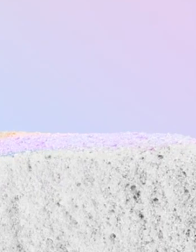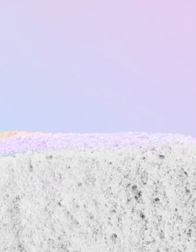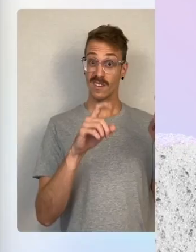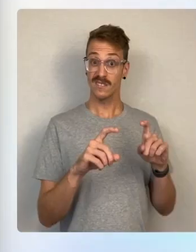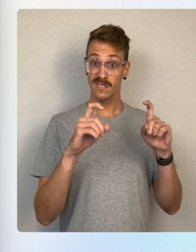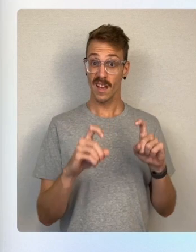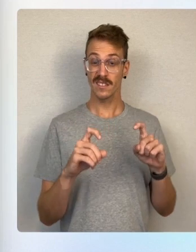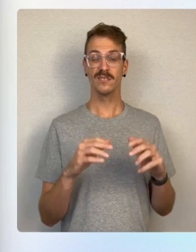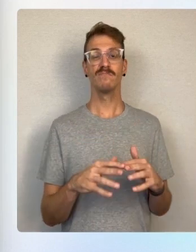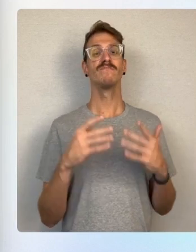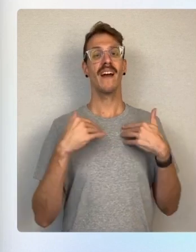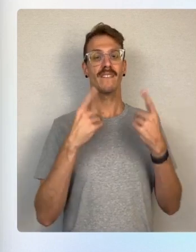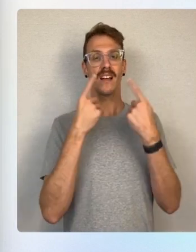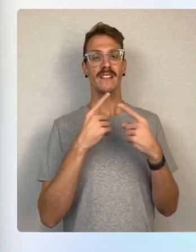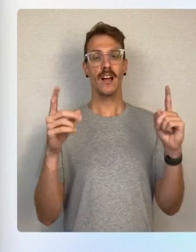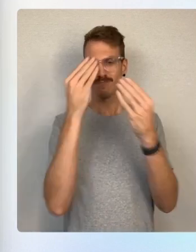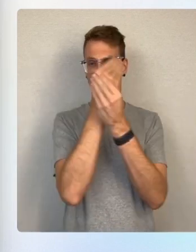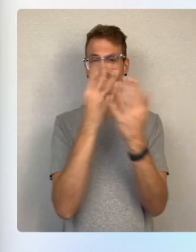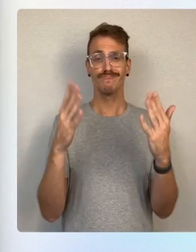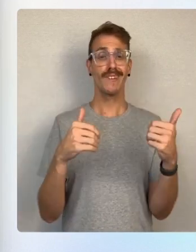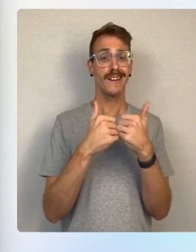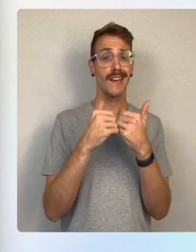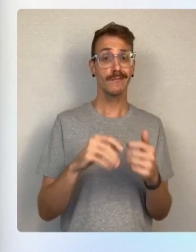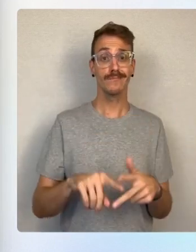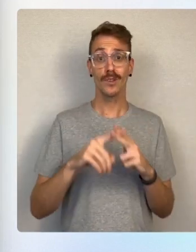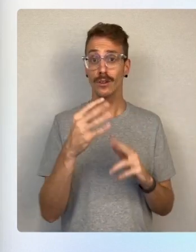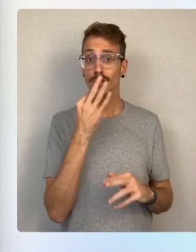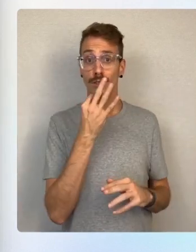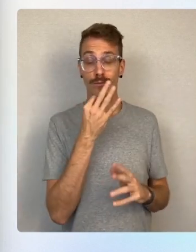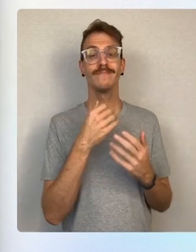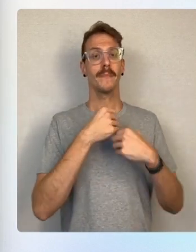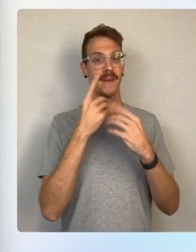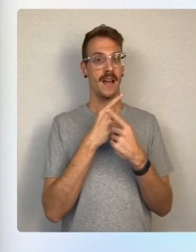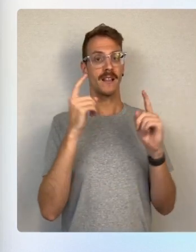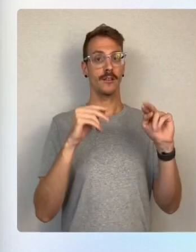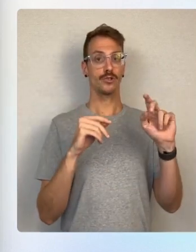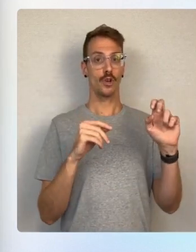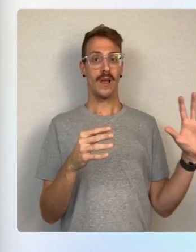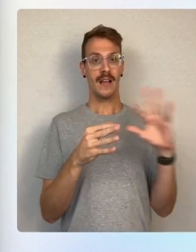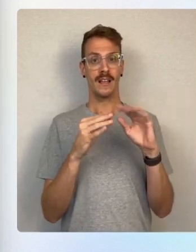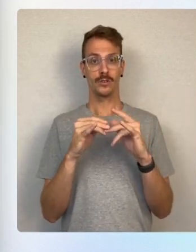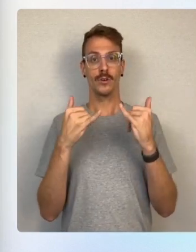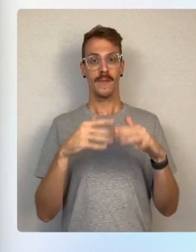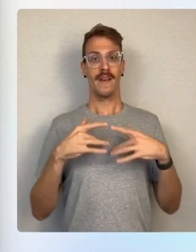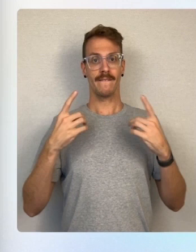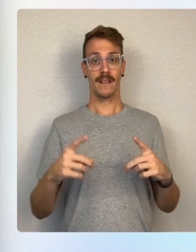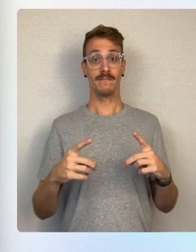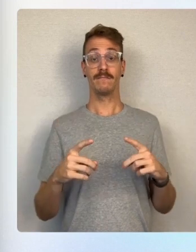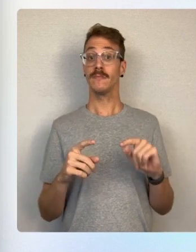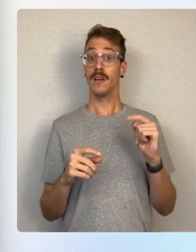To test it out, let's play an announcement that the game is about to begin. Create an Announce node and connect it to the Begin Play event.